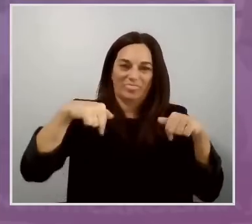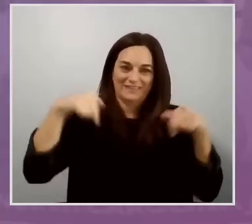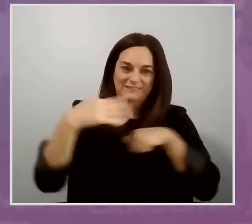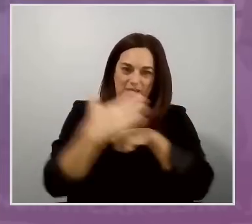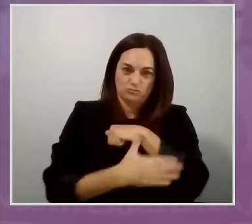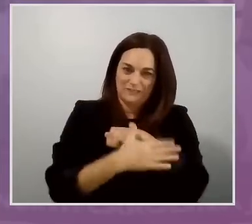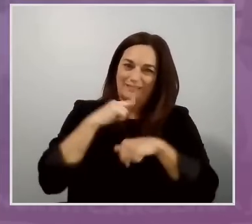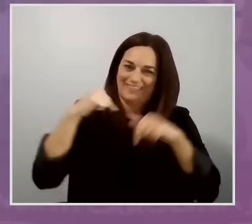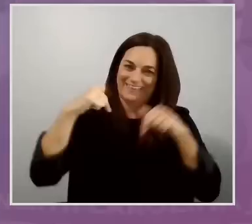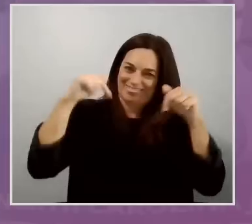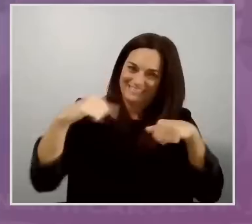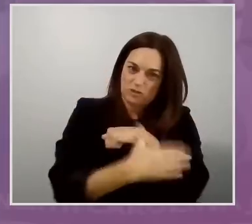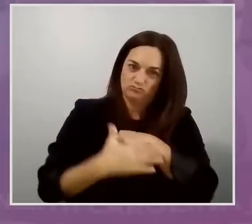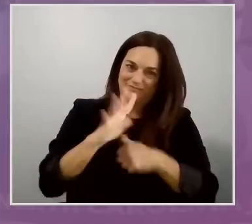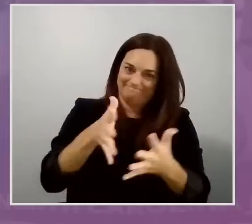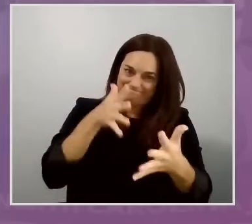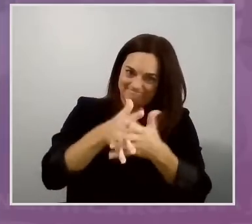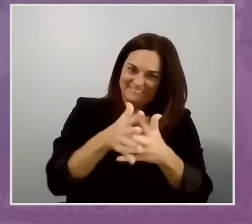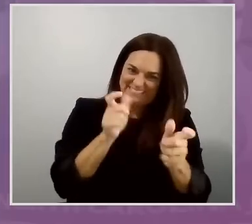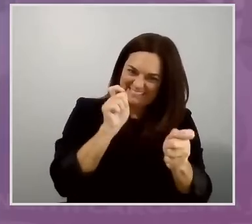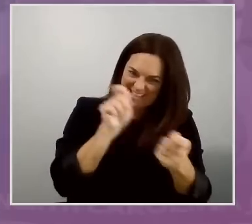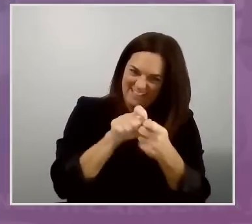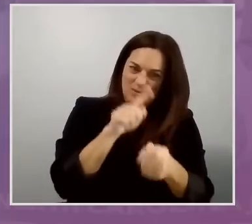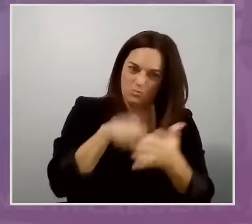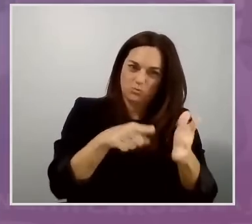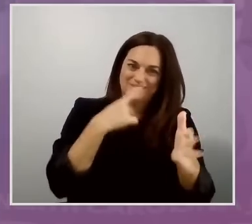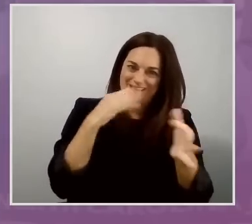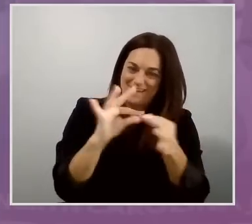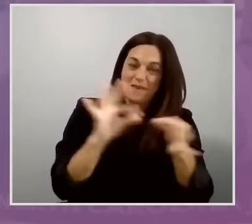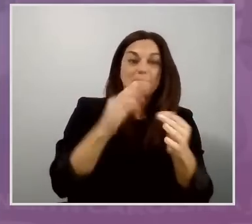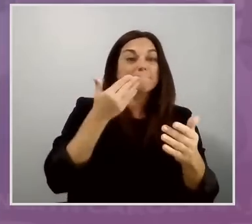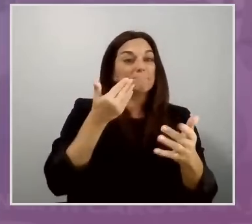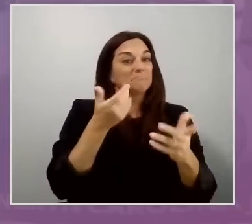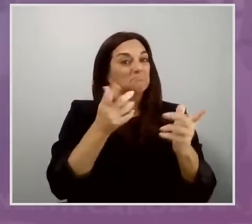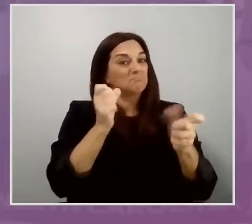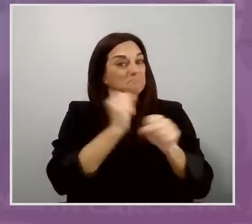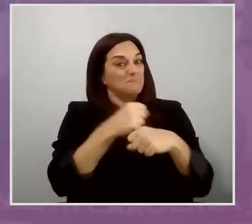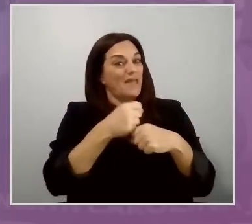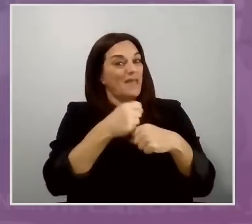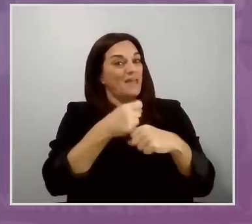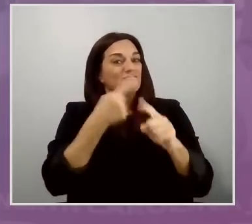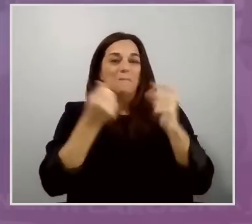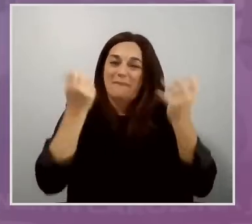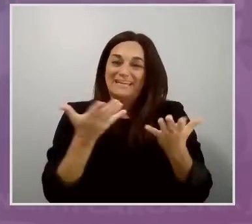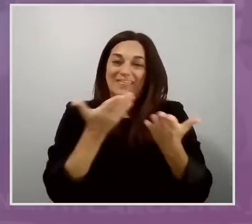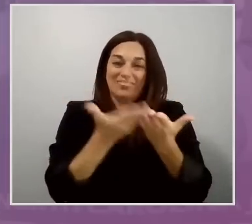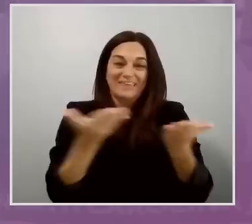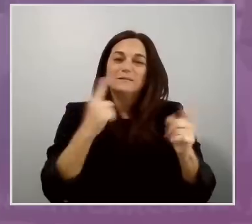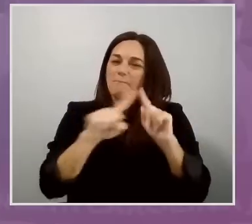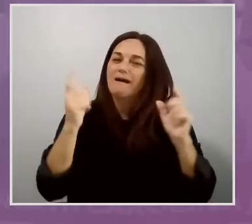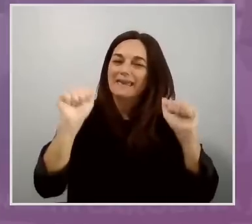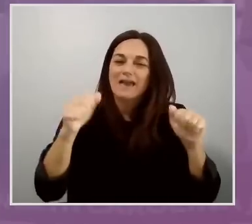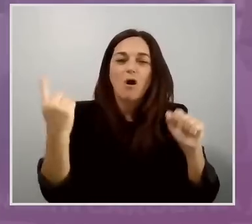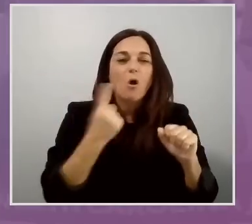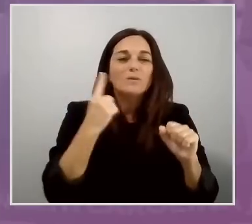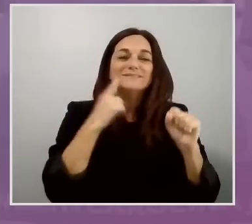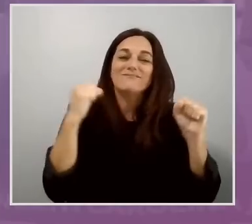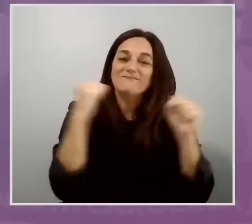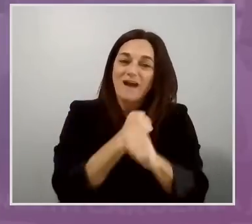AND USE YOUR WORD IS ABOUT WHO WE REALLY ARE, WHICH IS A